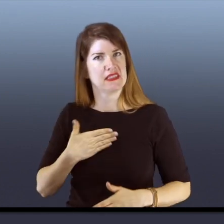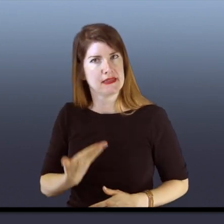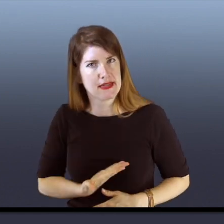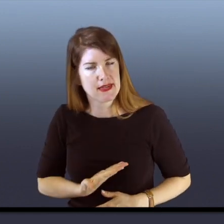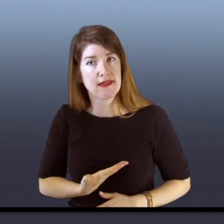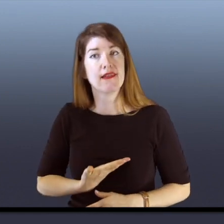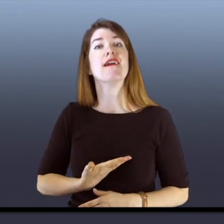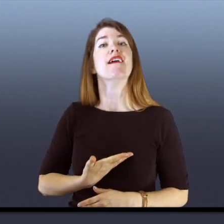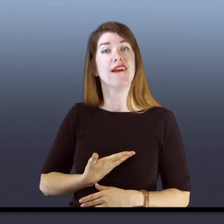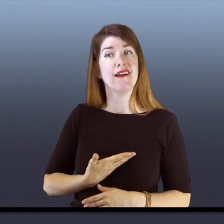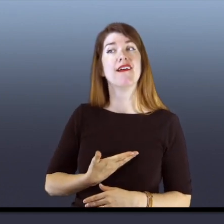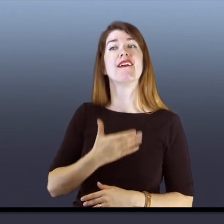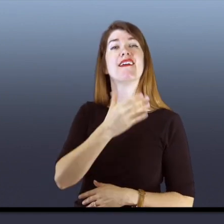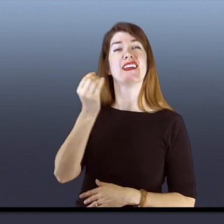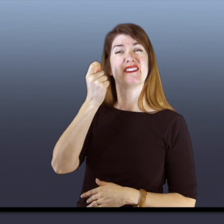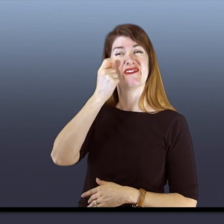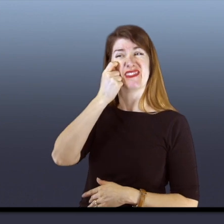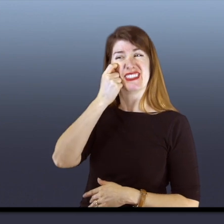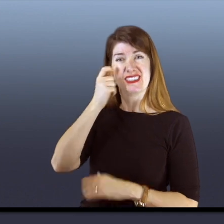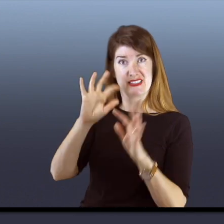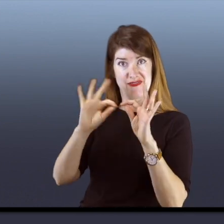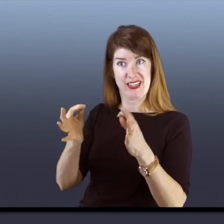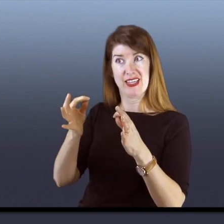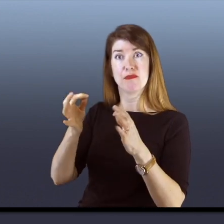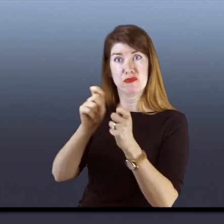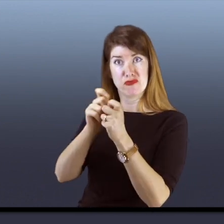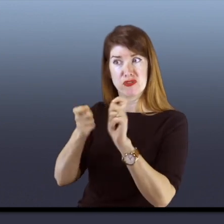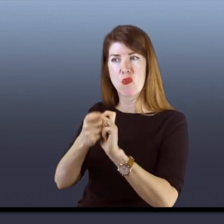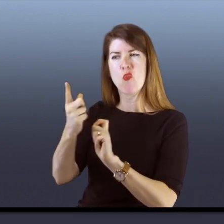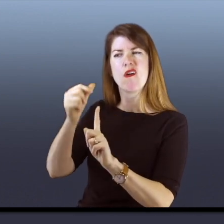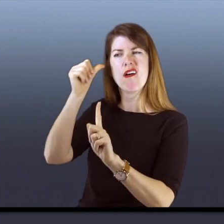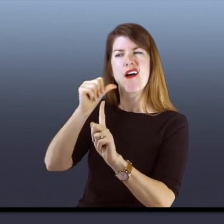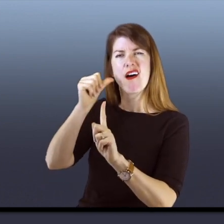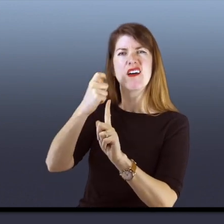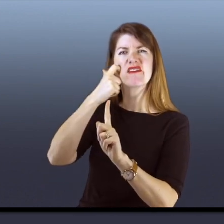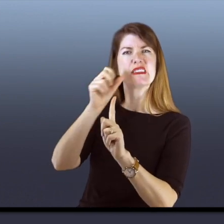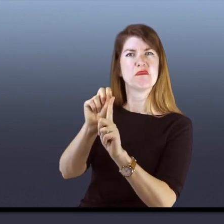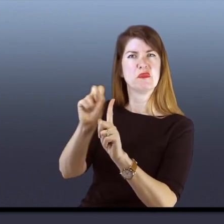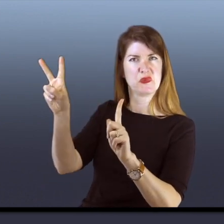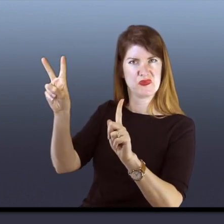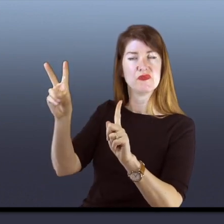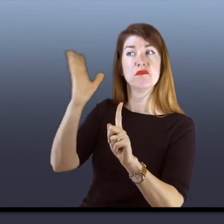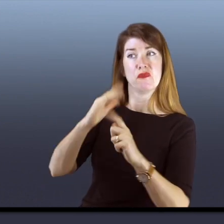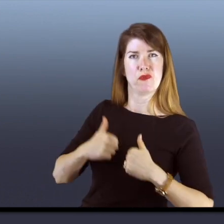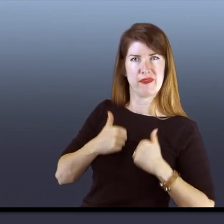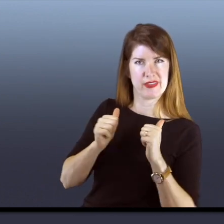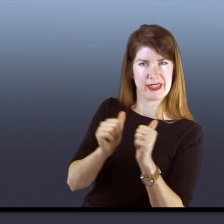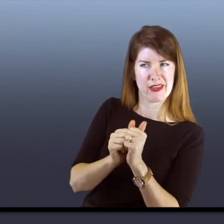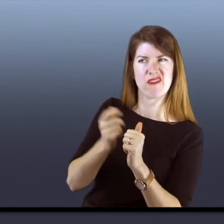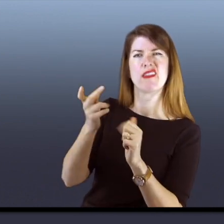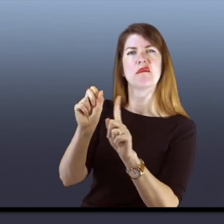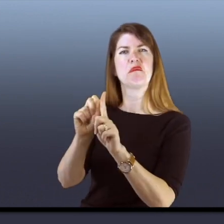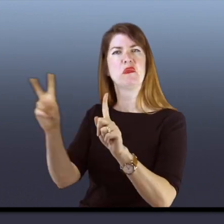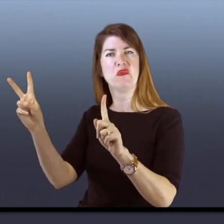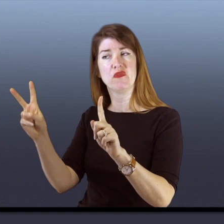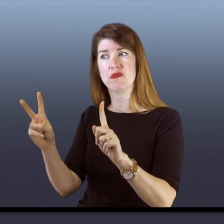And also recently as far as family changes, an aunt had recently moved out, that she was really, really close to.